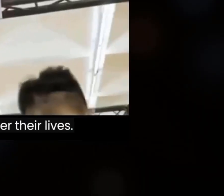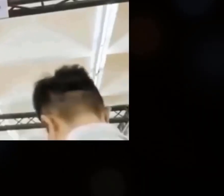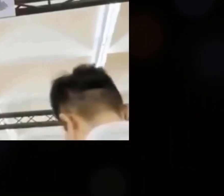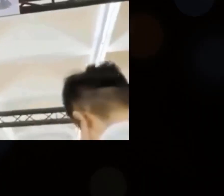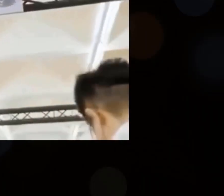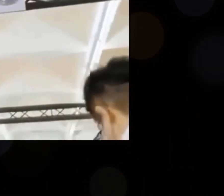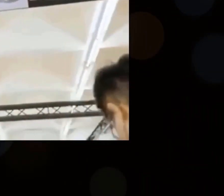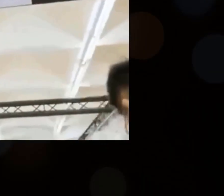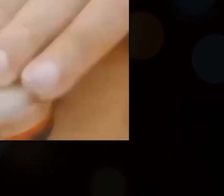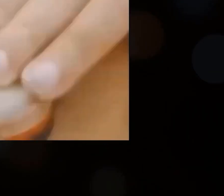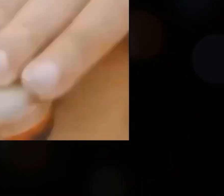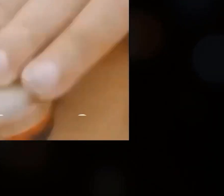UPBEAT MUSIC